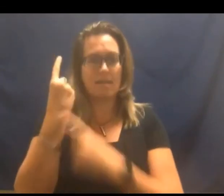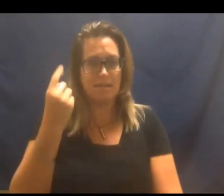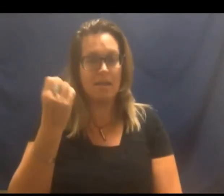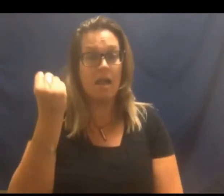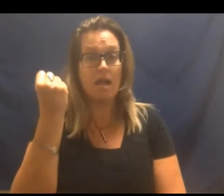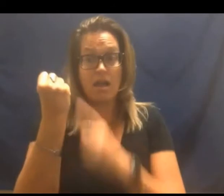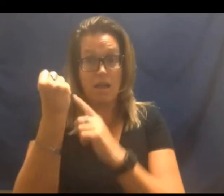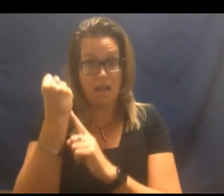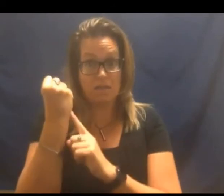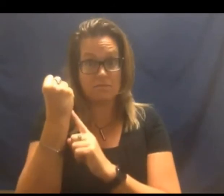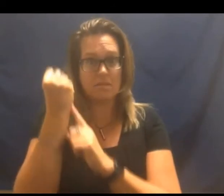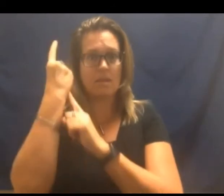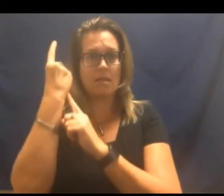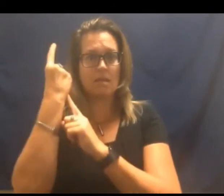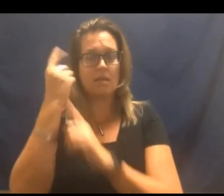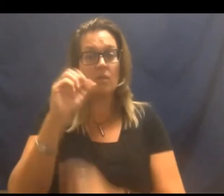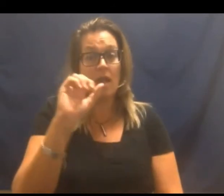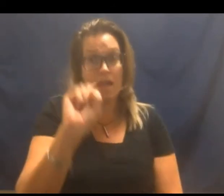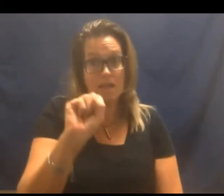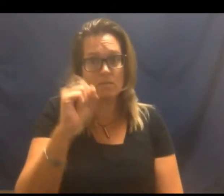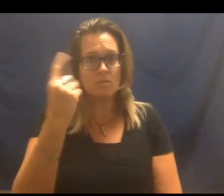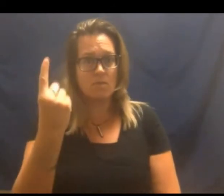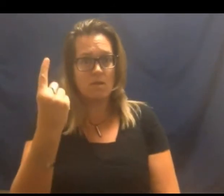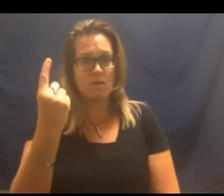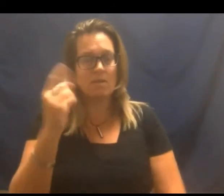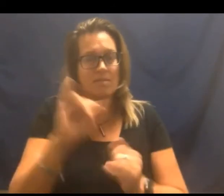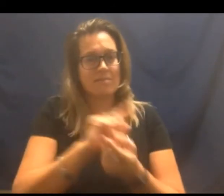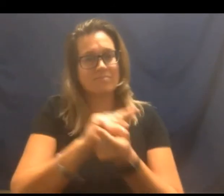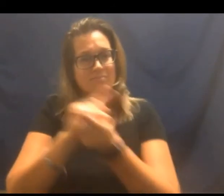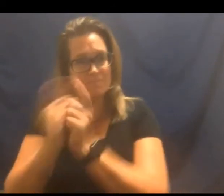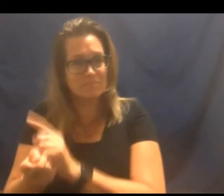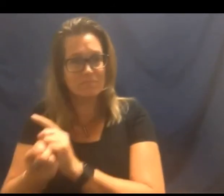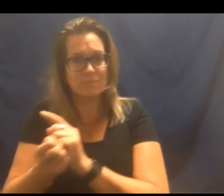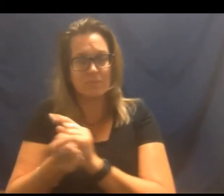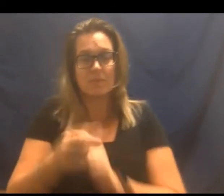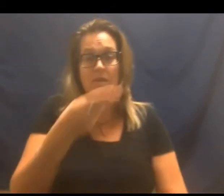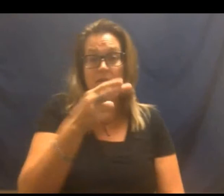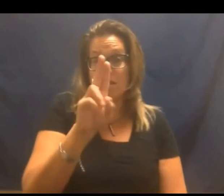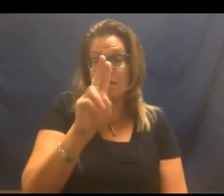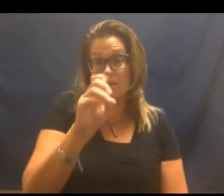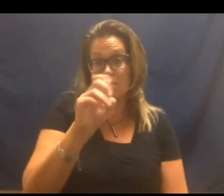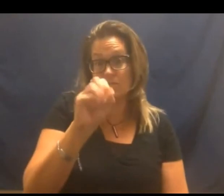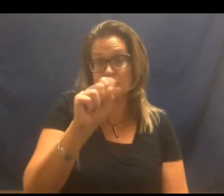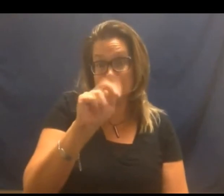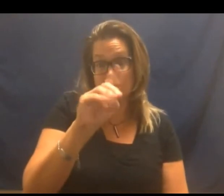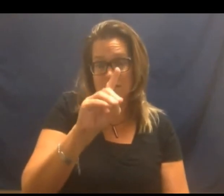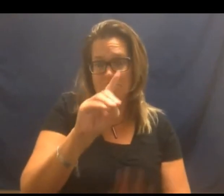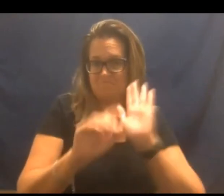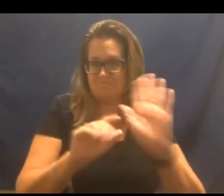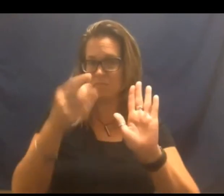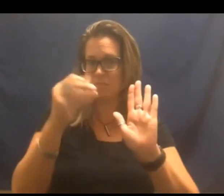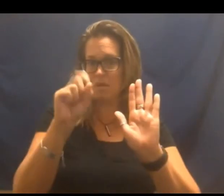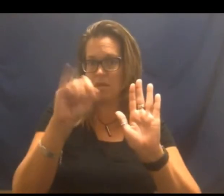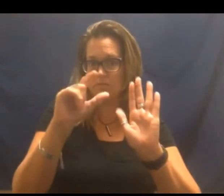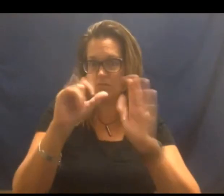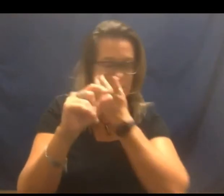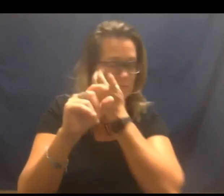producing. So it's S and then 1 and when you're writing it down for